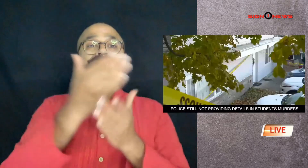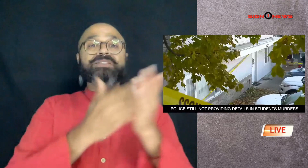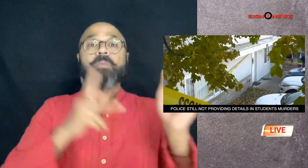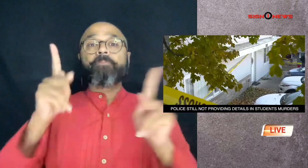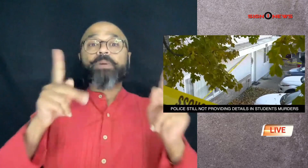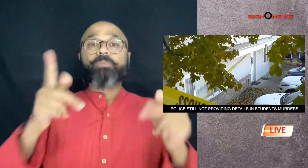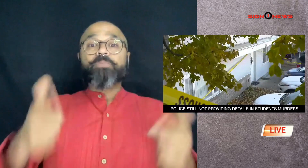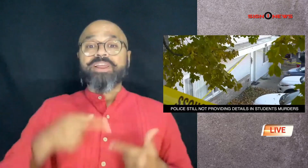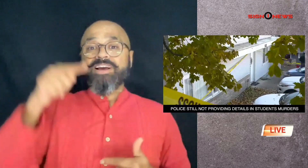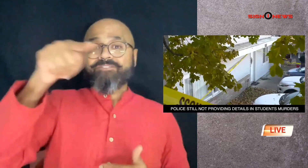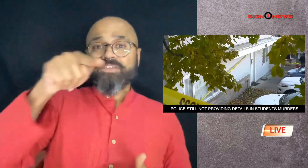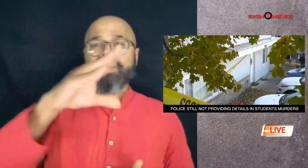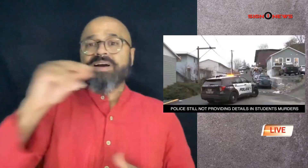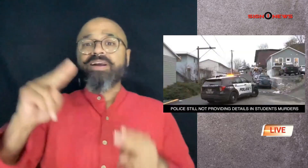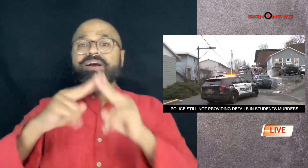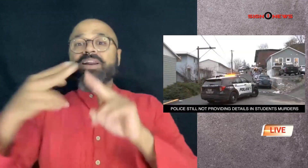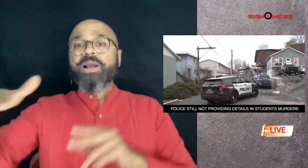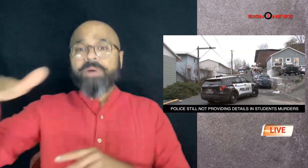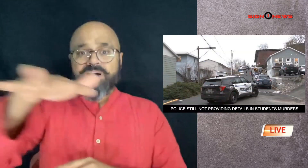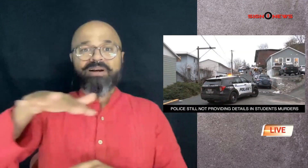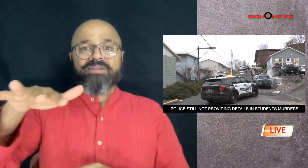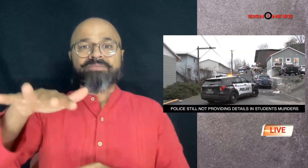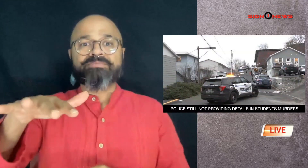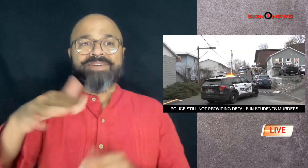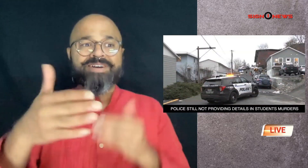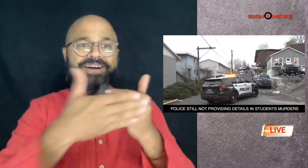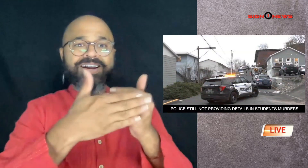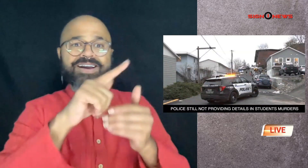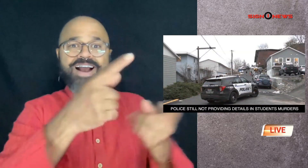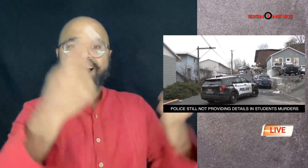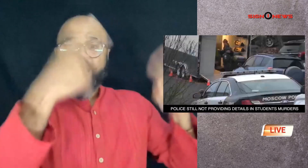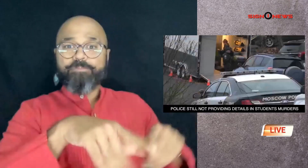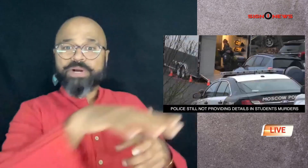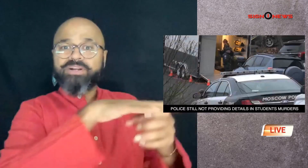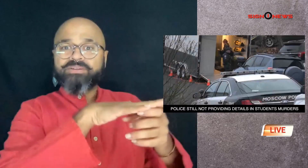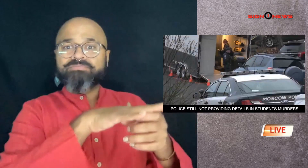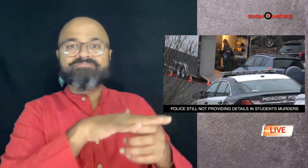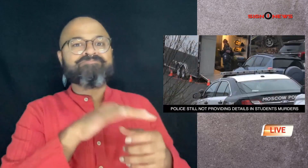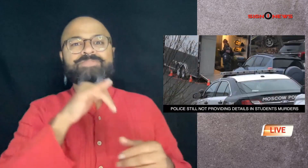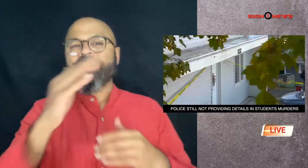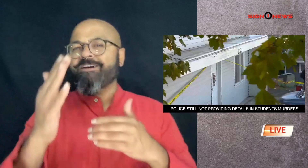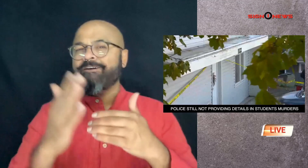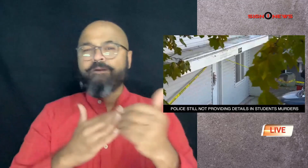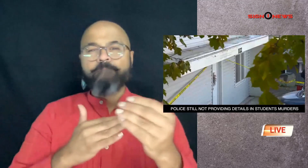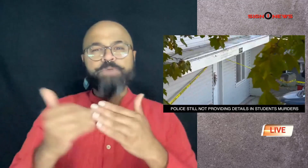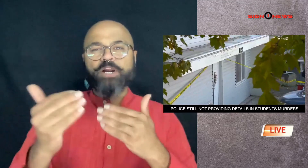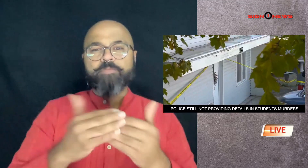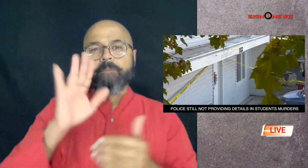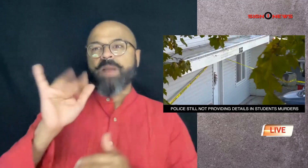some residents and neighbors near the crime scene are not comforted by the investigations progress